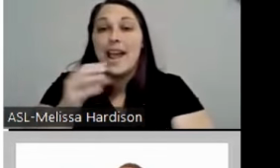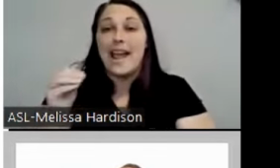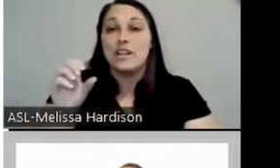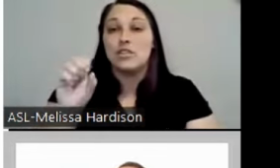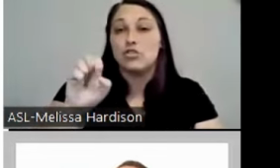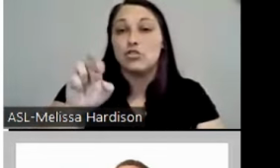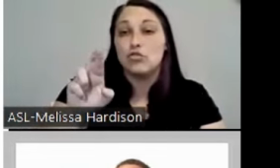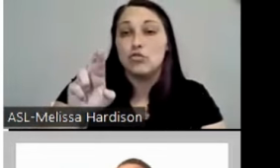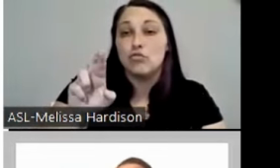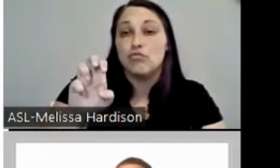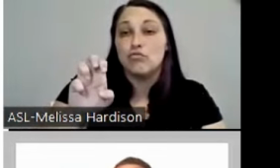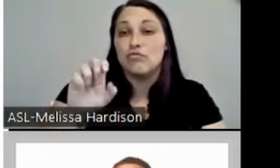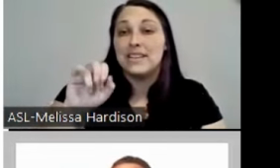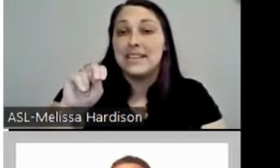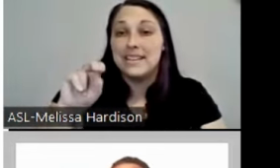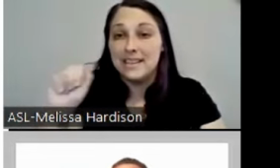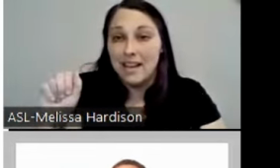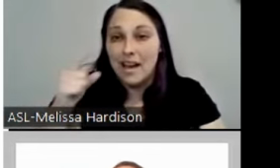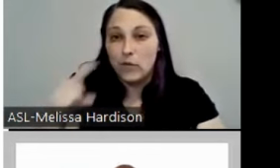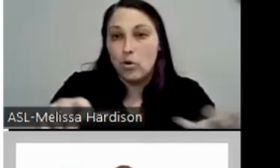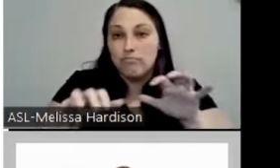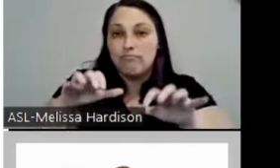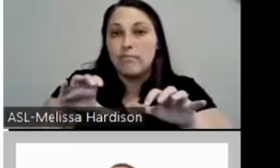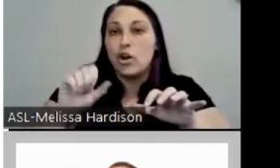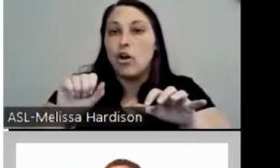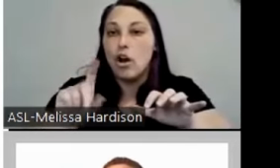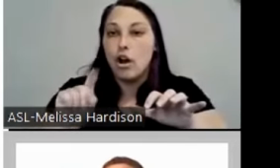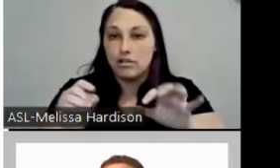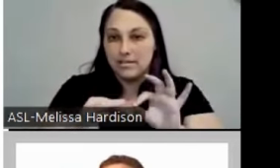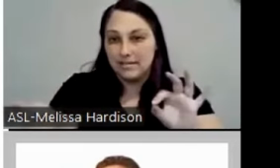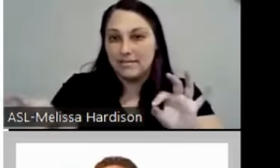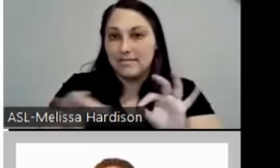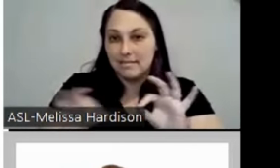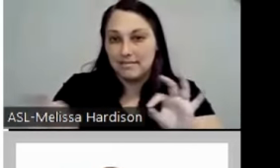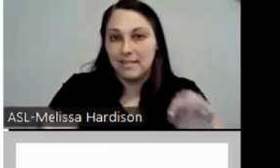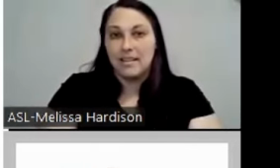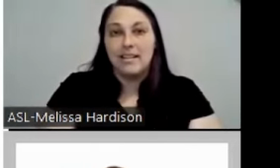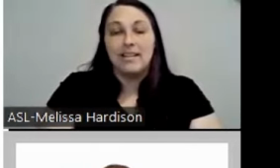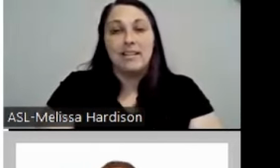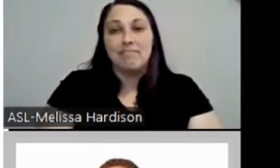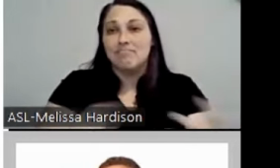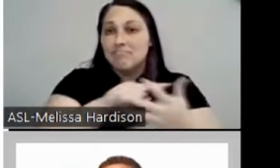program, we recognize these huge needs of which we can literally did just that?